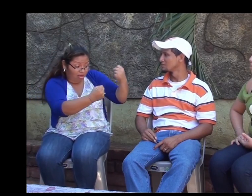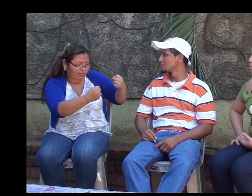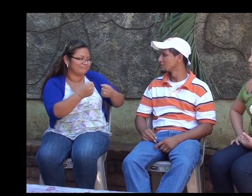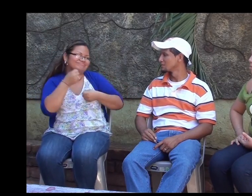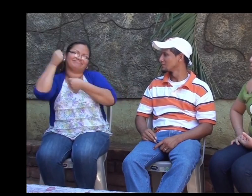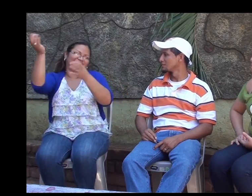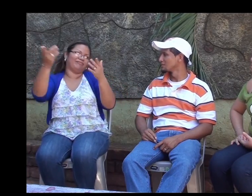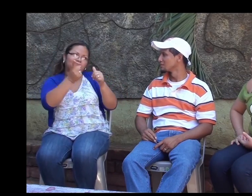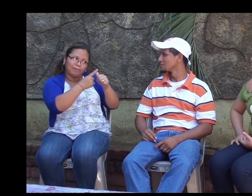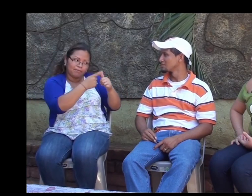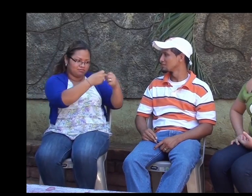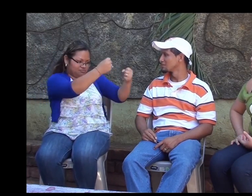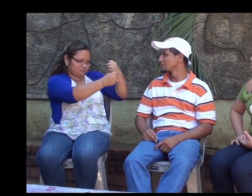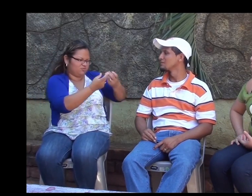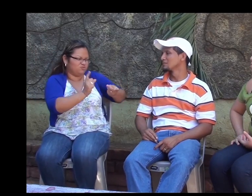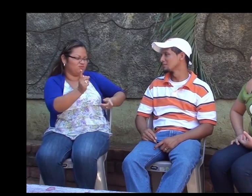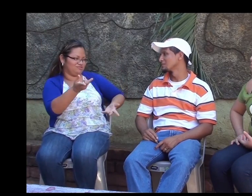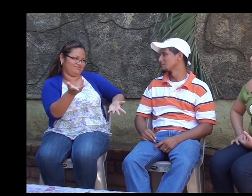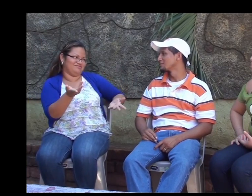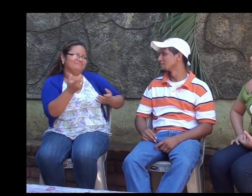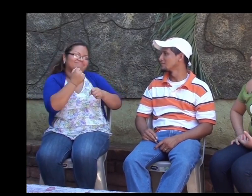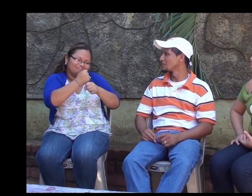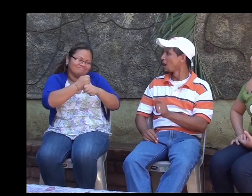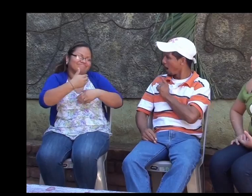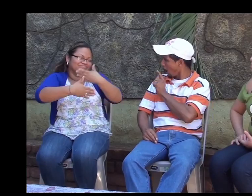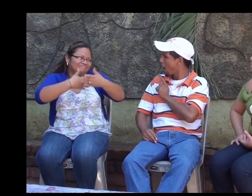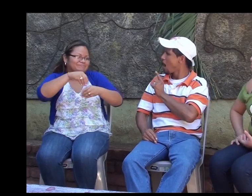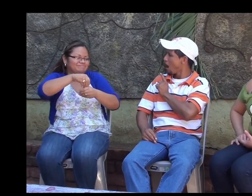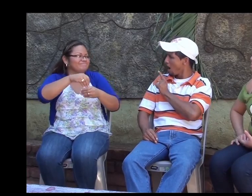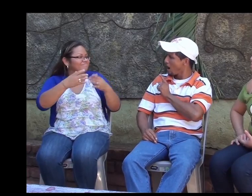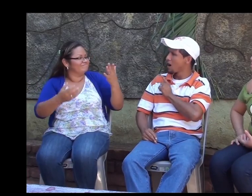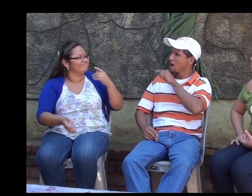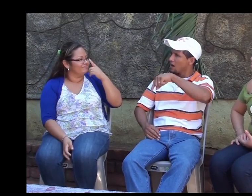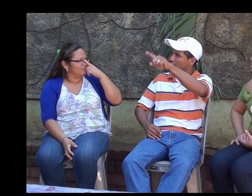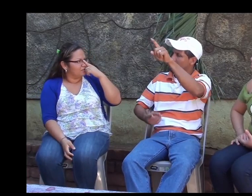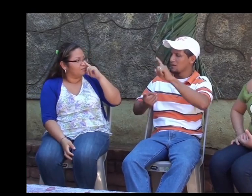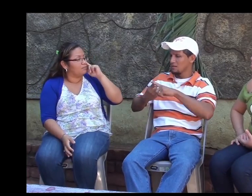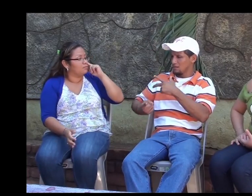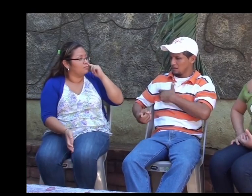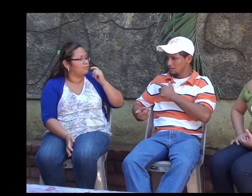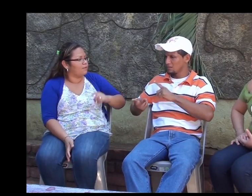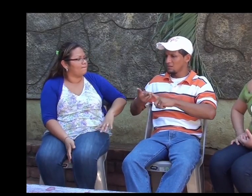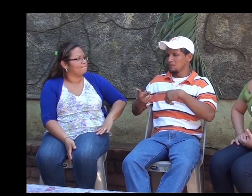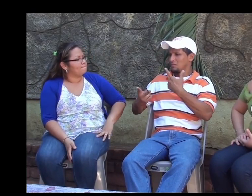about 400 signers of Nicaraguan sign language, again, 200 at the school. If you